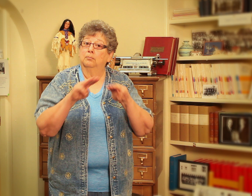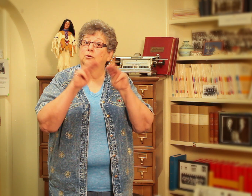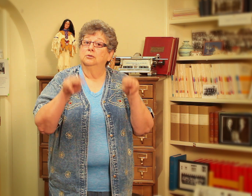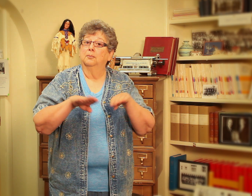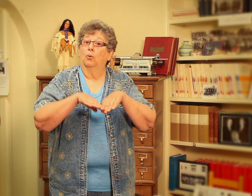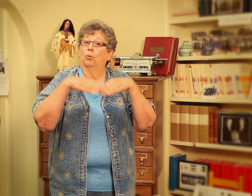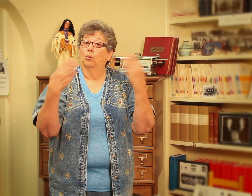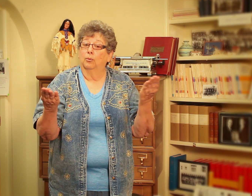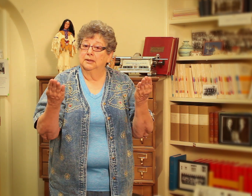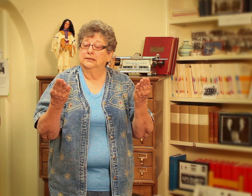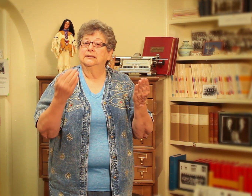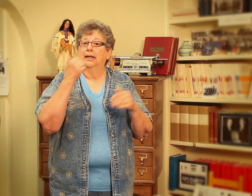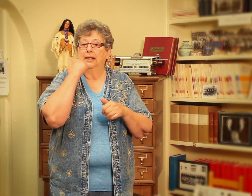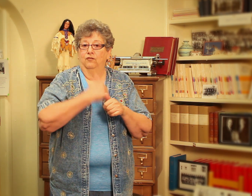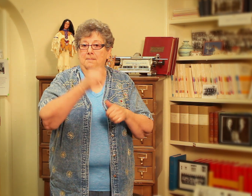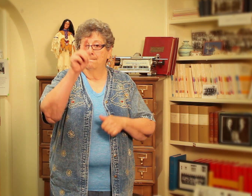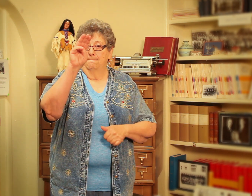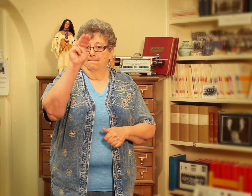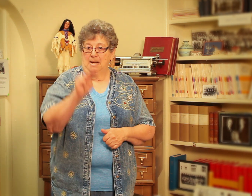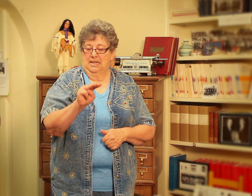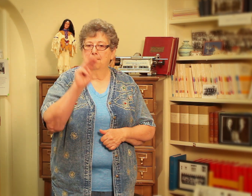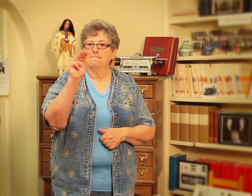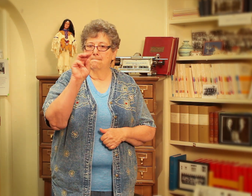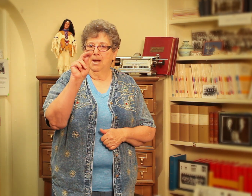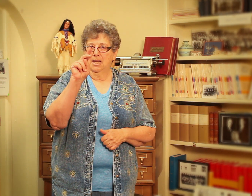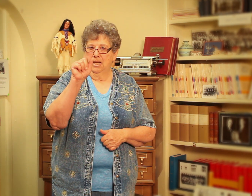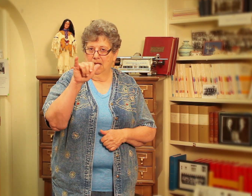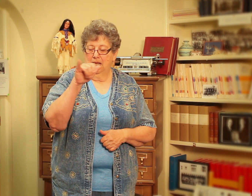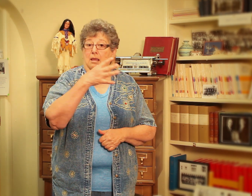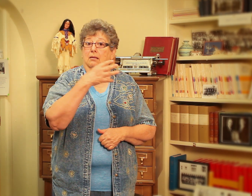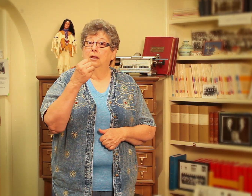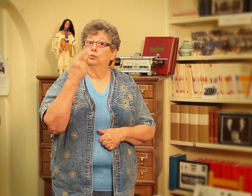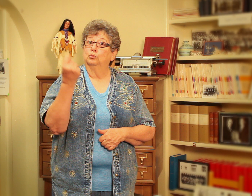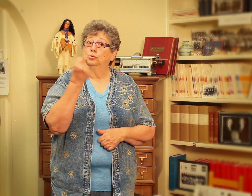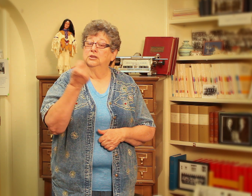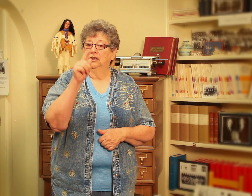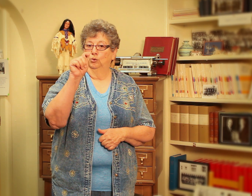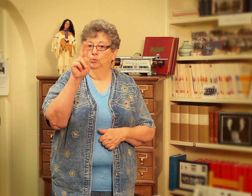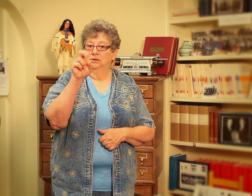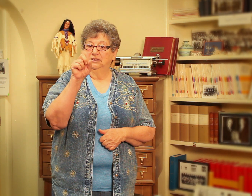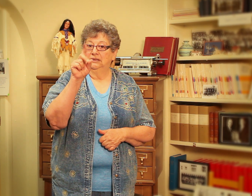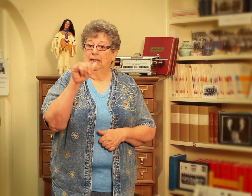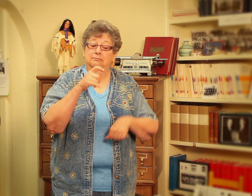We are open every Monday and Tuesday